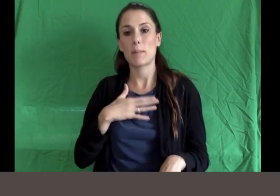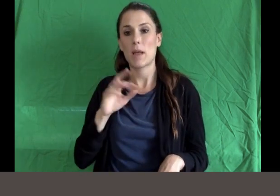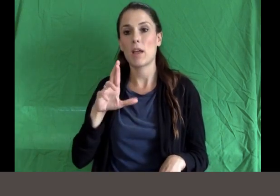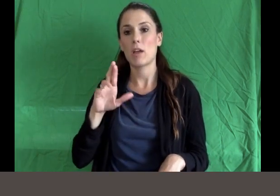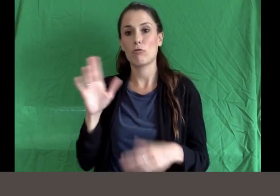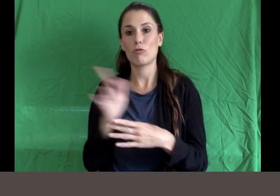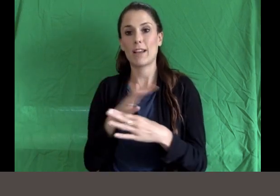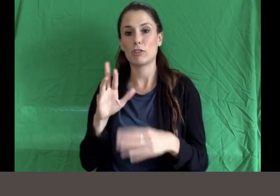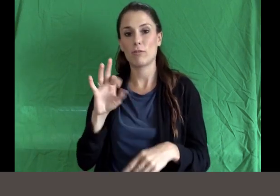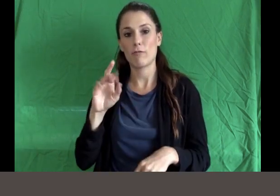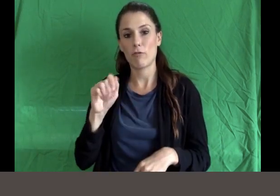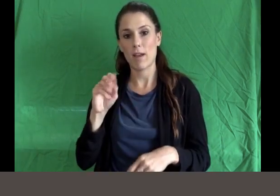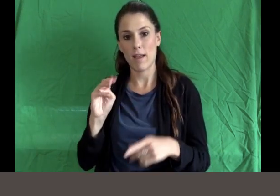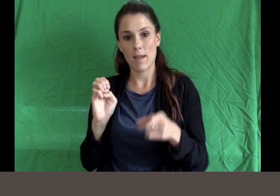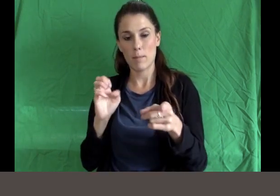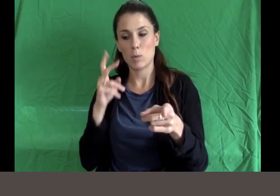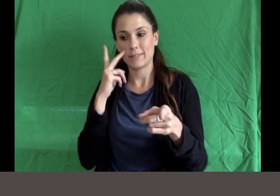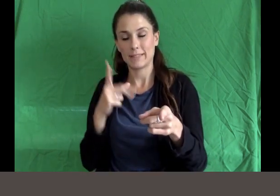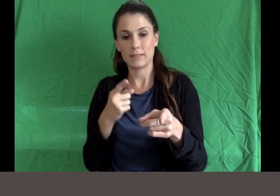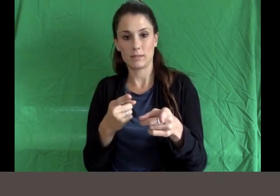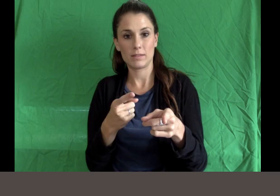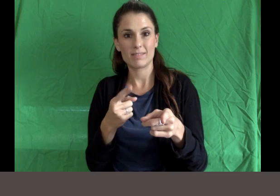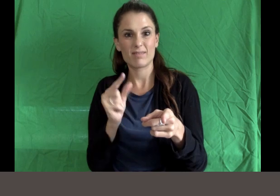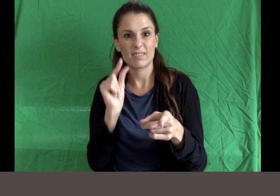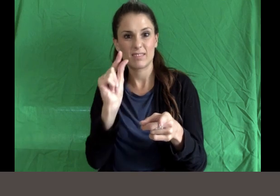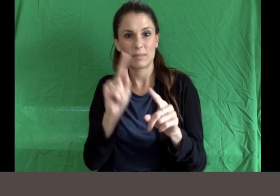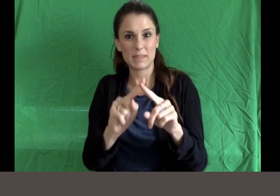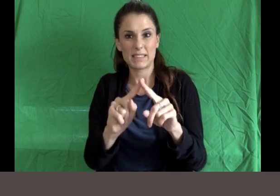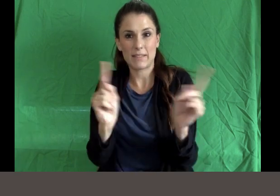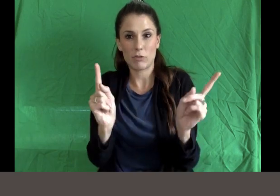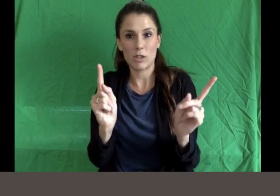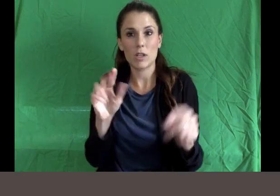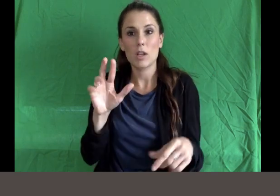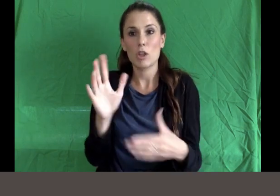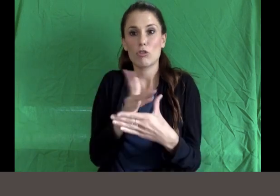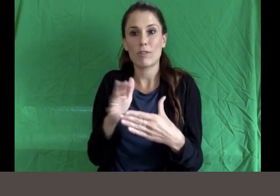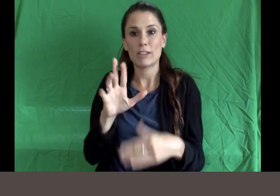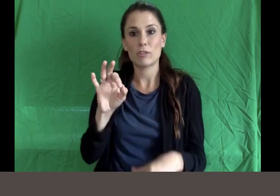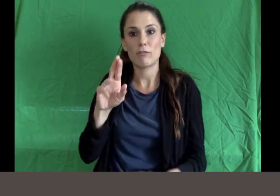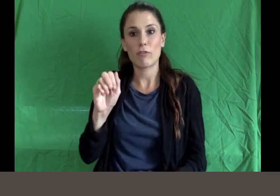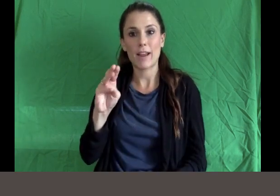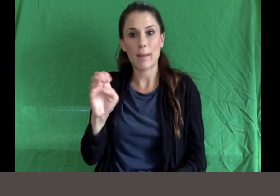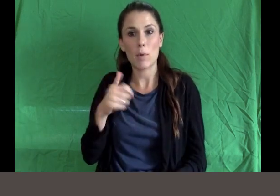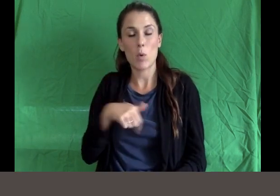for you you can see the ever slight difference in the range frame we stop drawing our spines